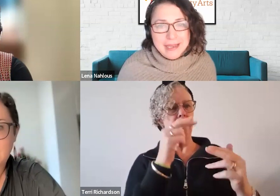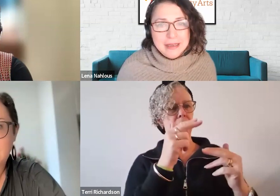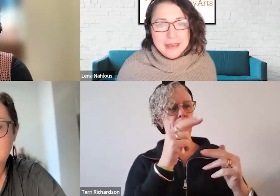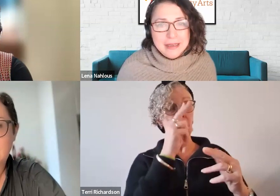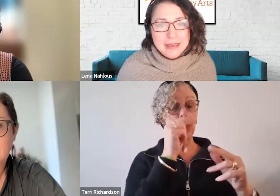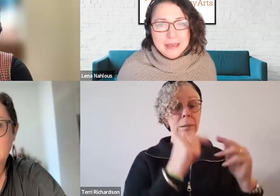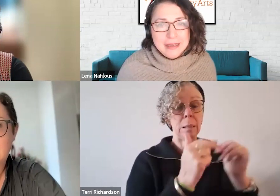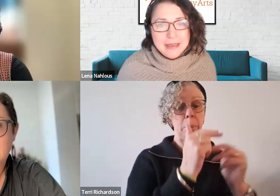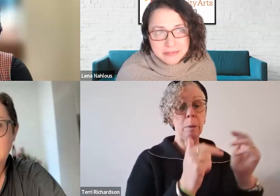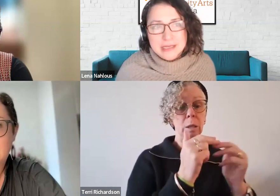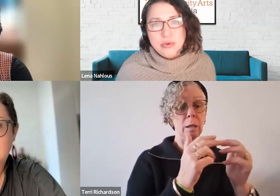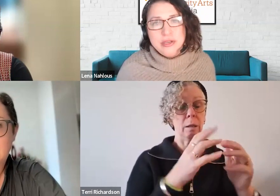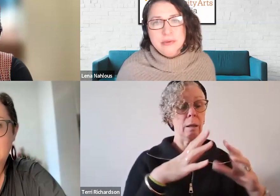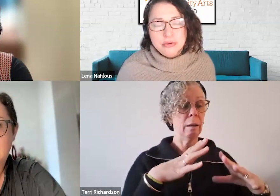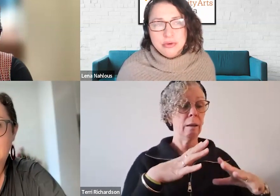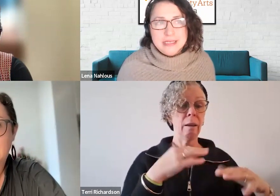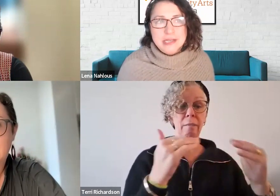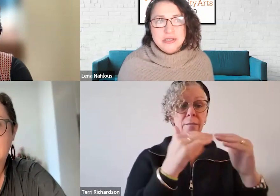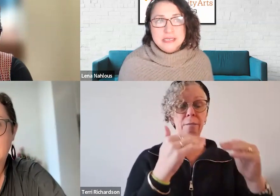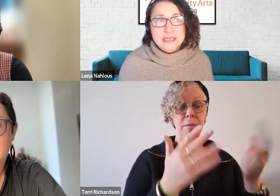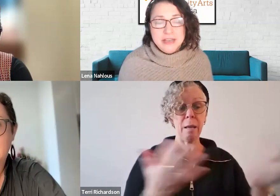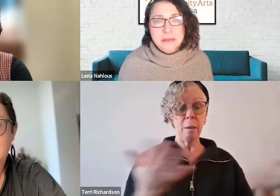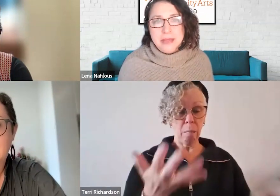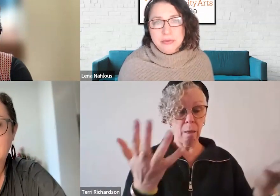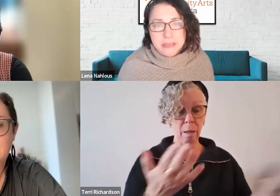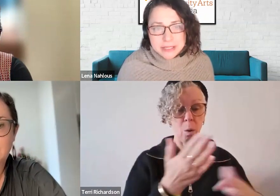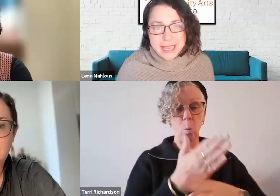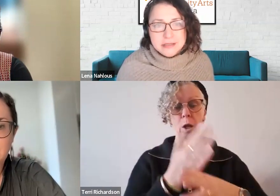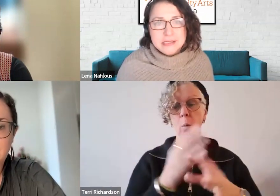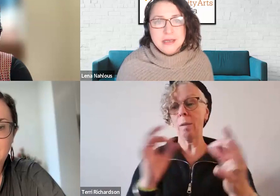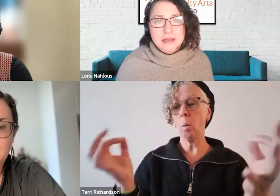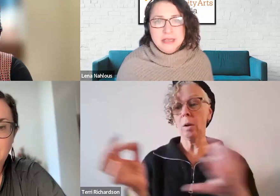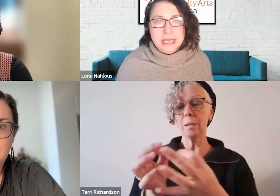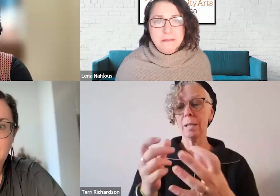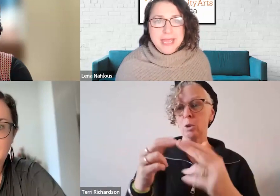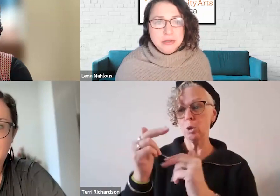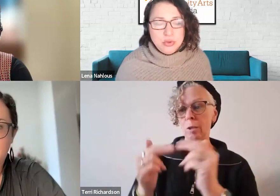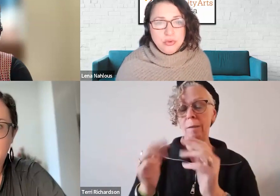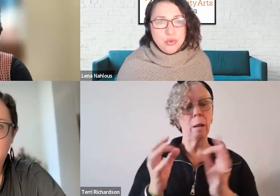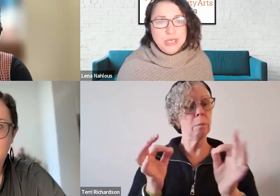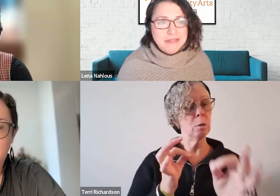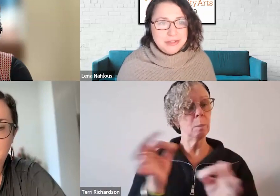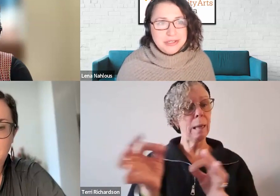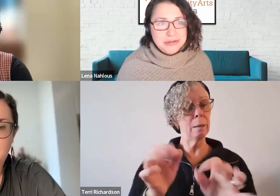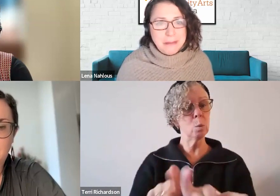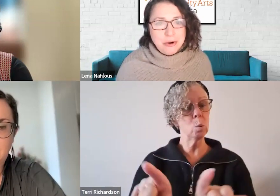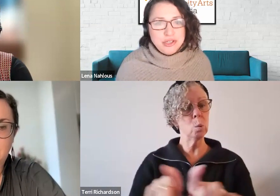A key part of that is working with organizations to develop equity plans that embed good governance approaches